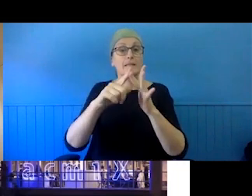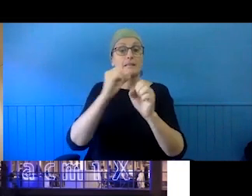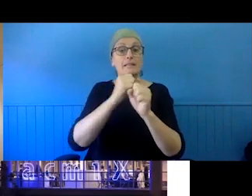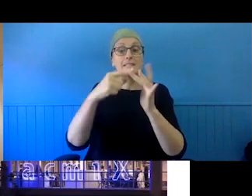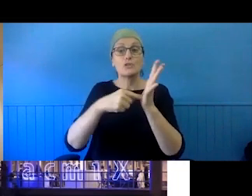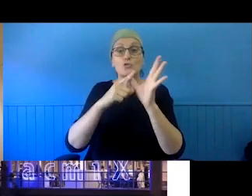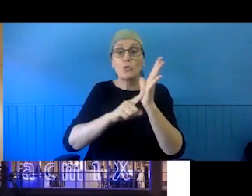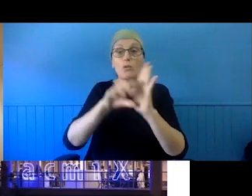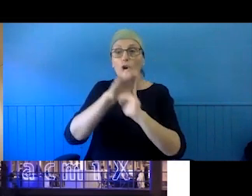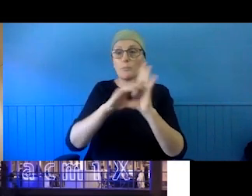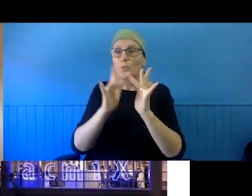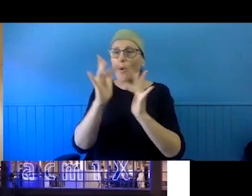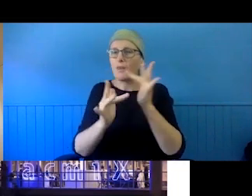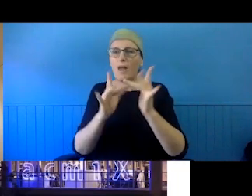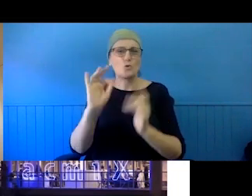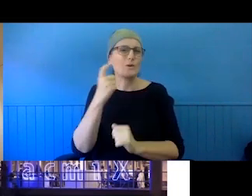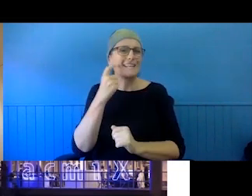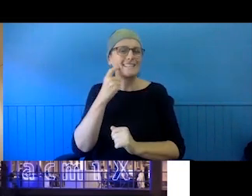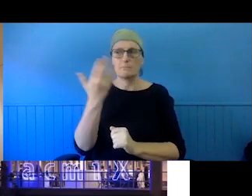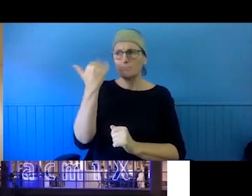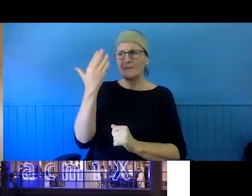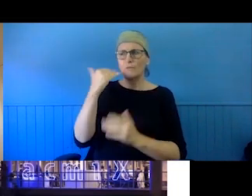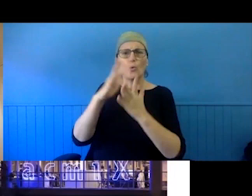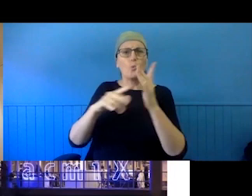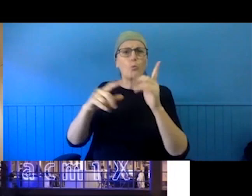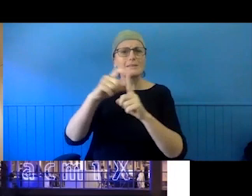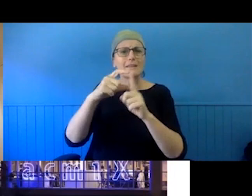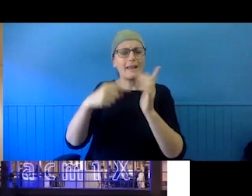lot of people are still quite early in this space. I'm trying not to